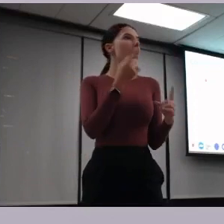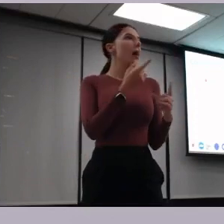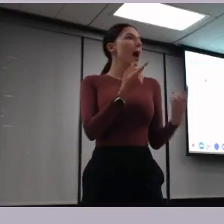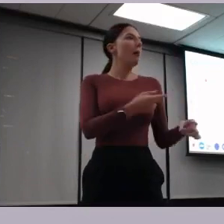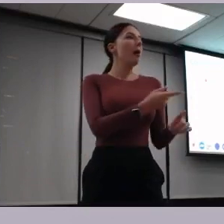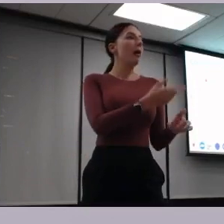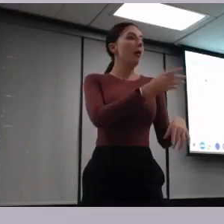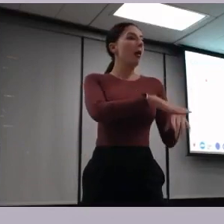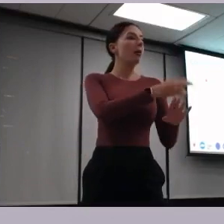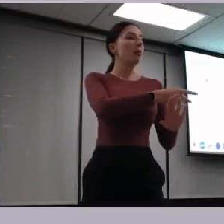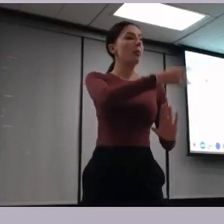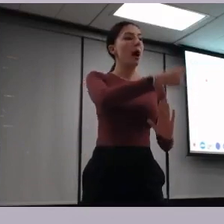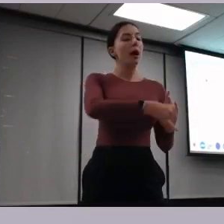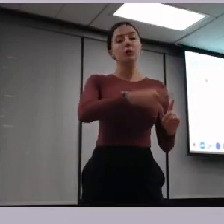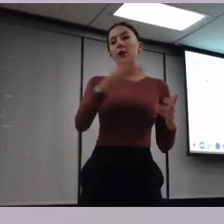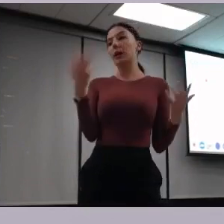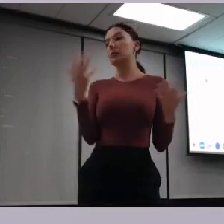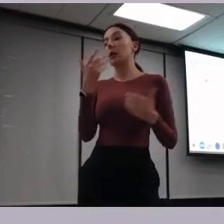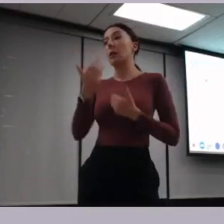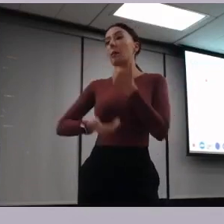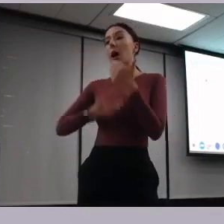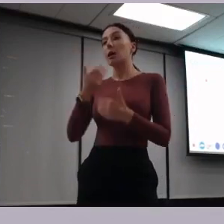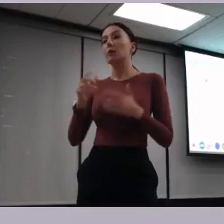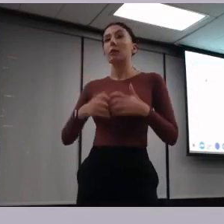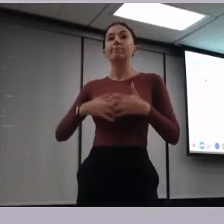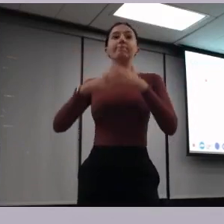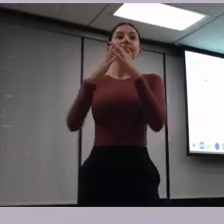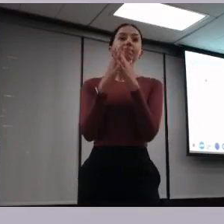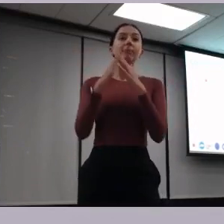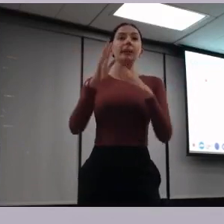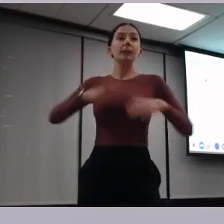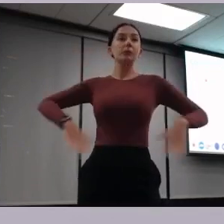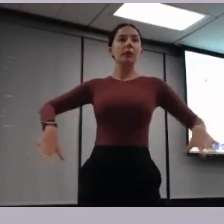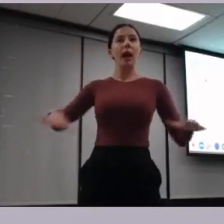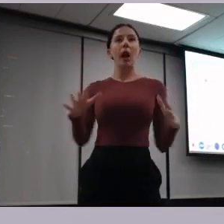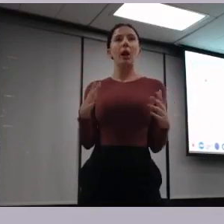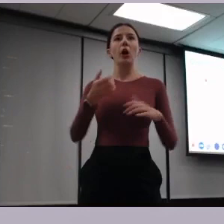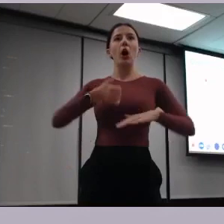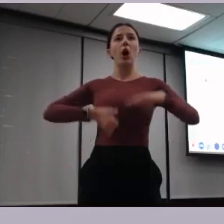what the process is for activating the space under the alt right.